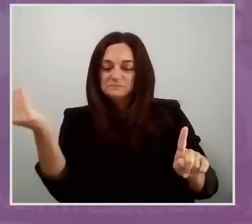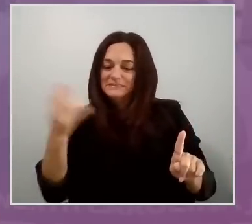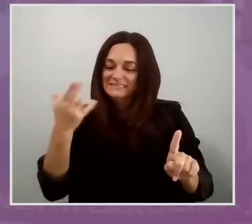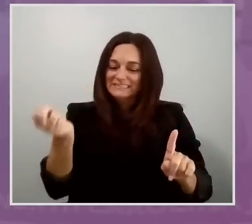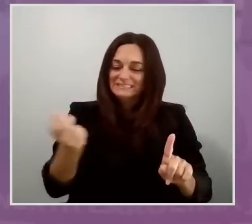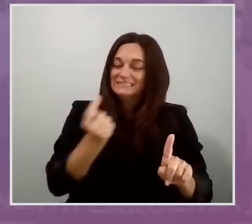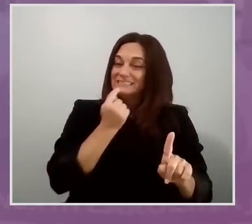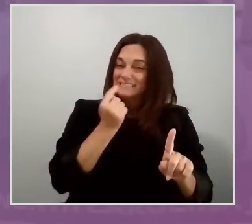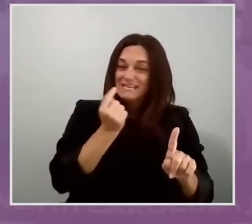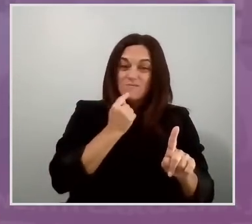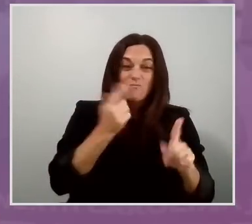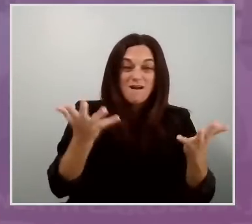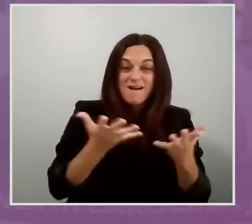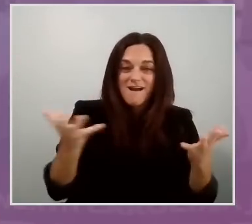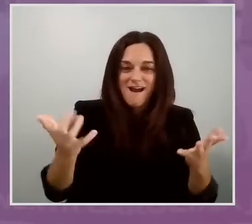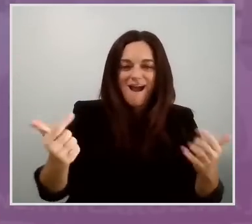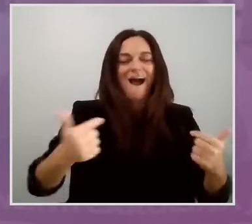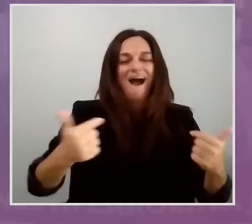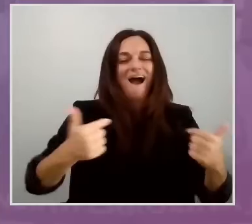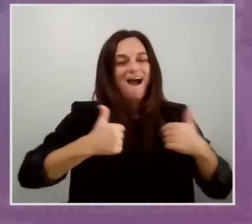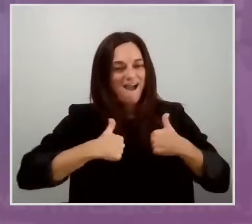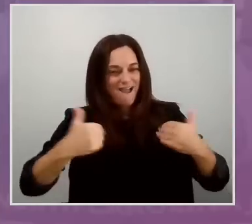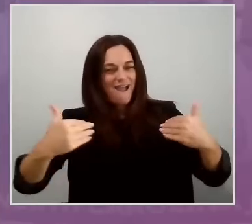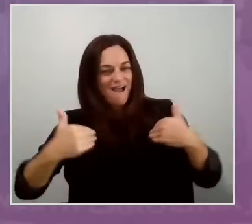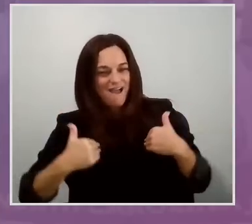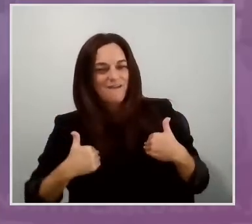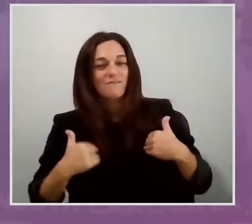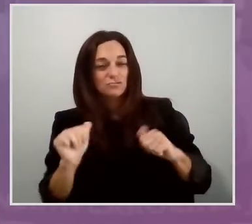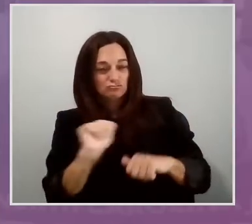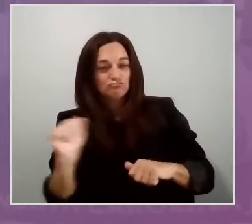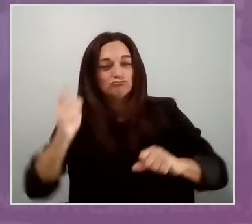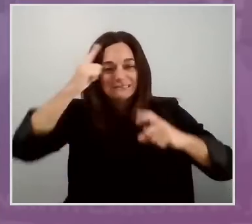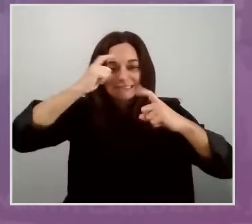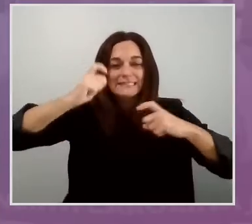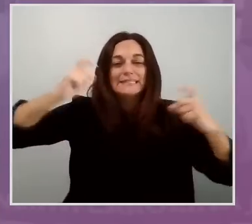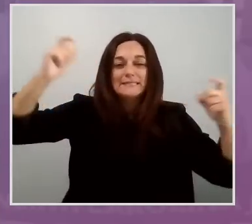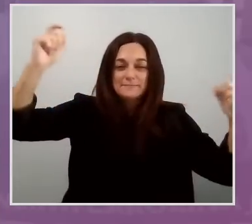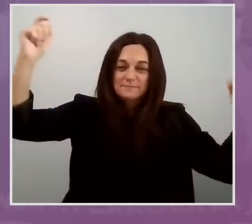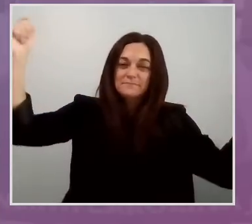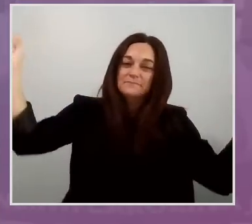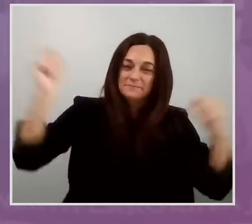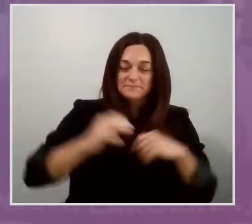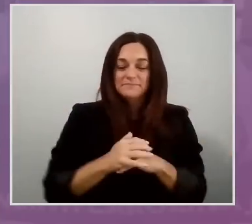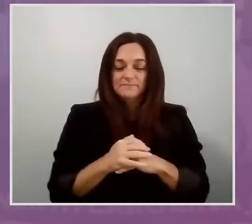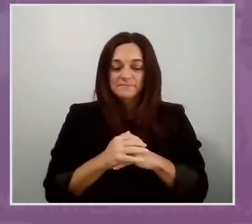A